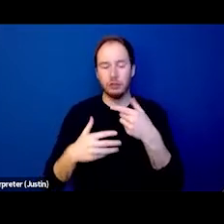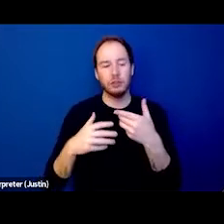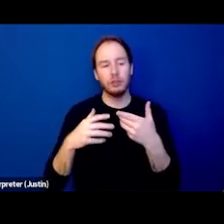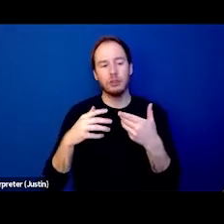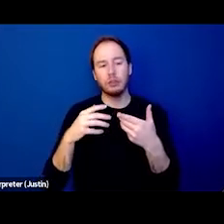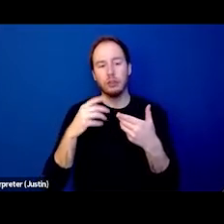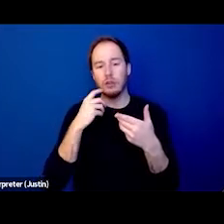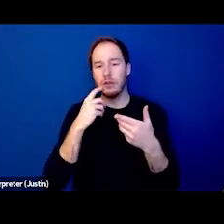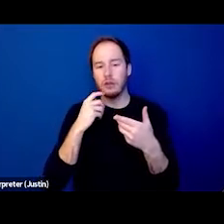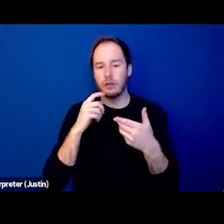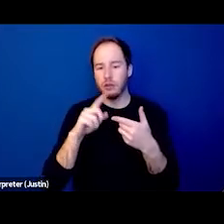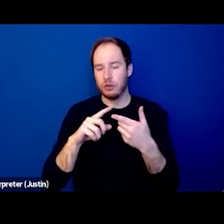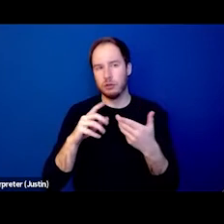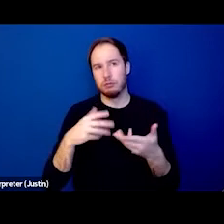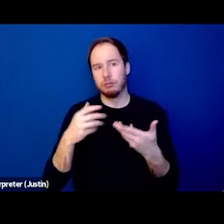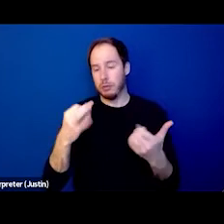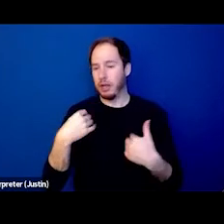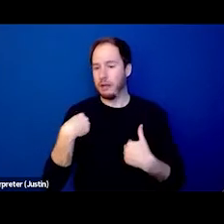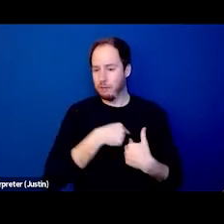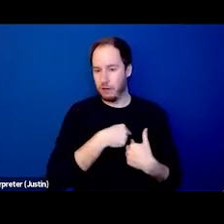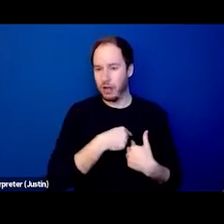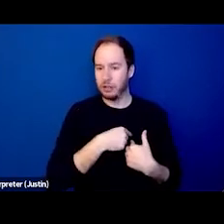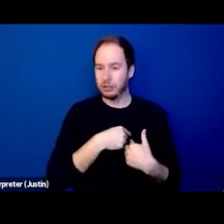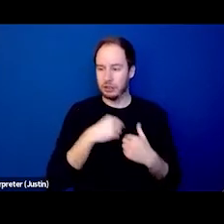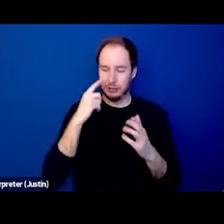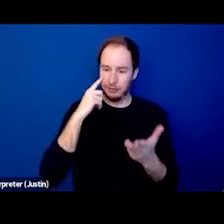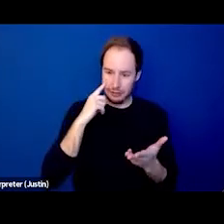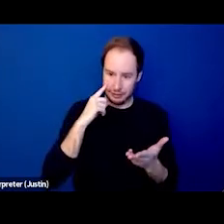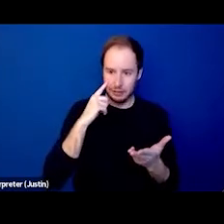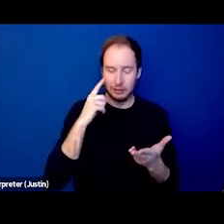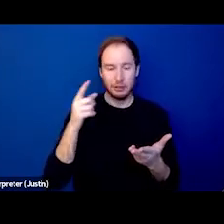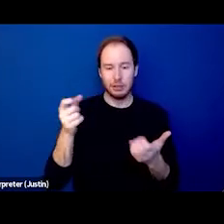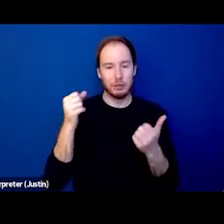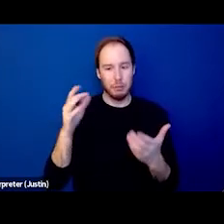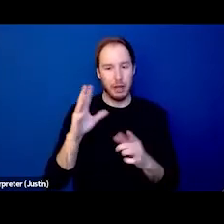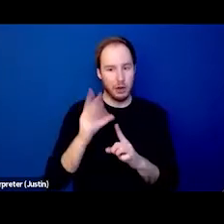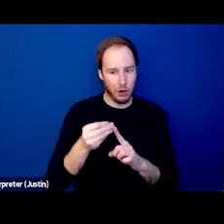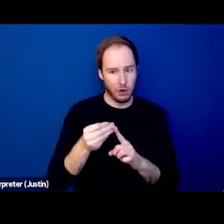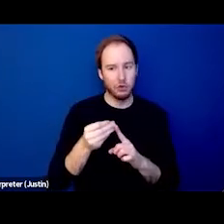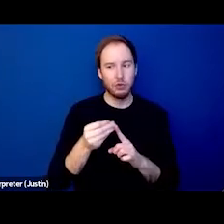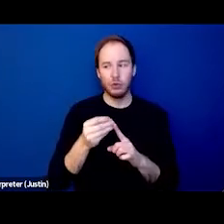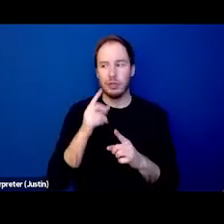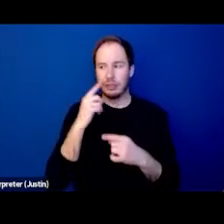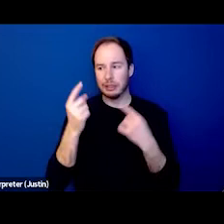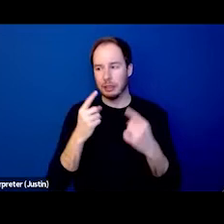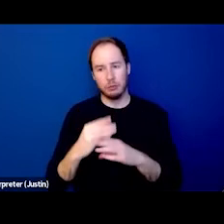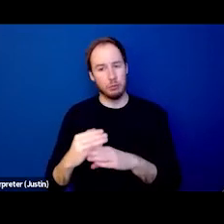Many of us have seen the use of cultural practices as prevention in a lot of programming